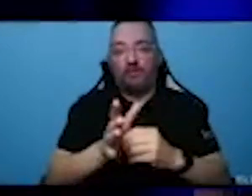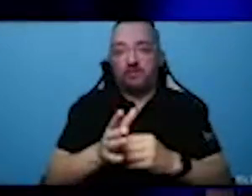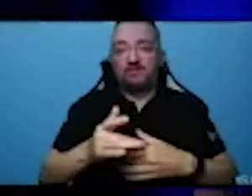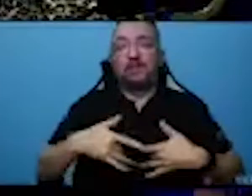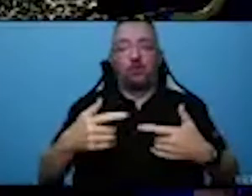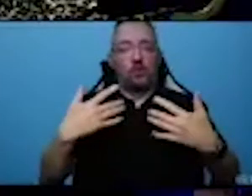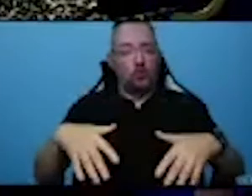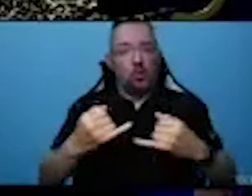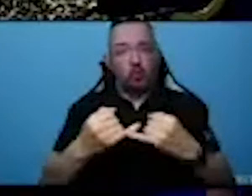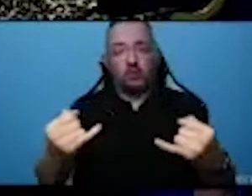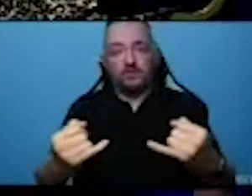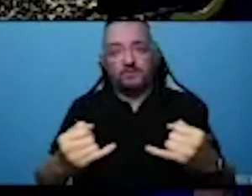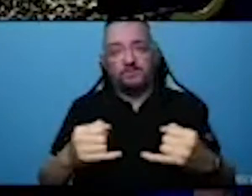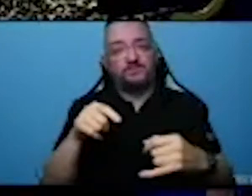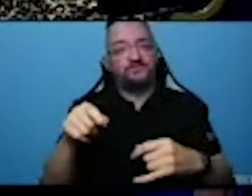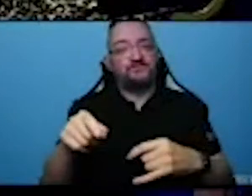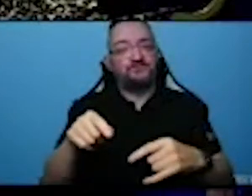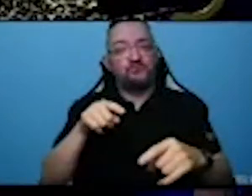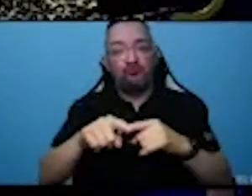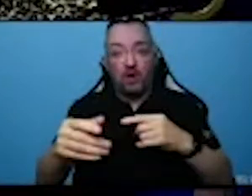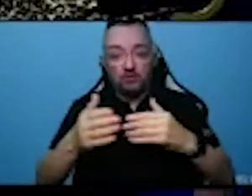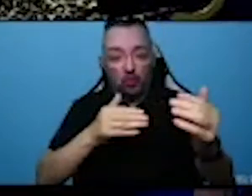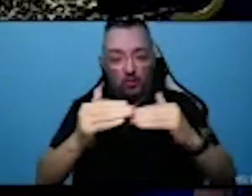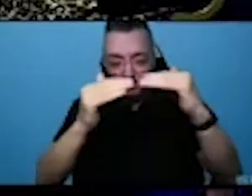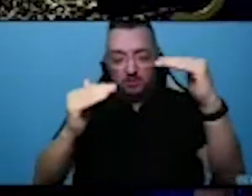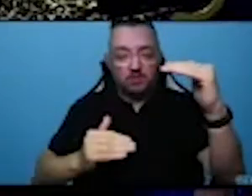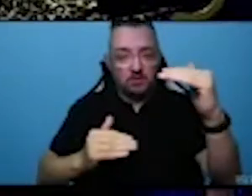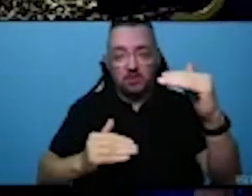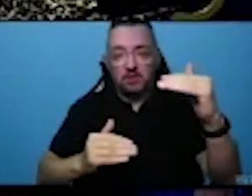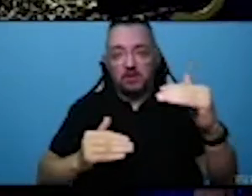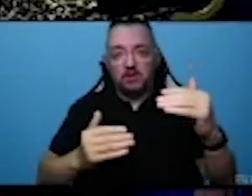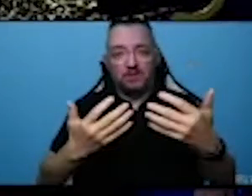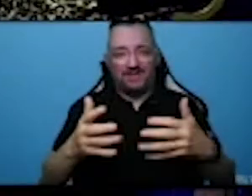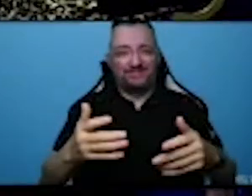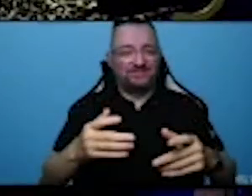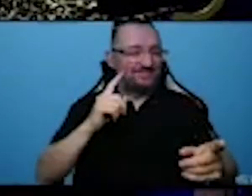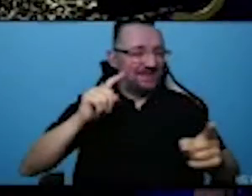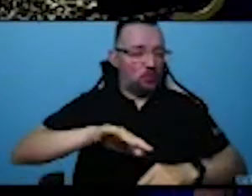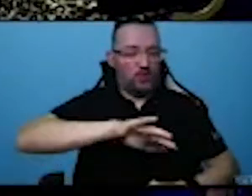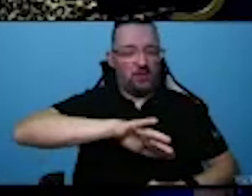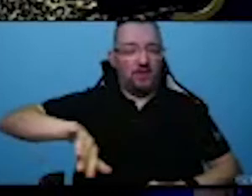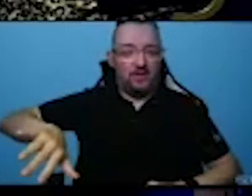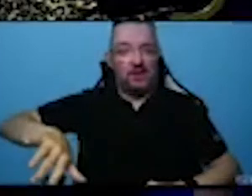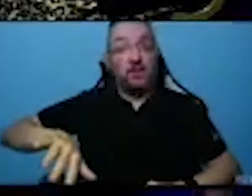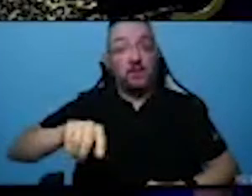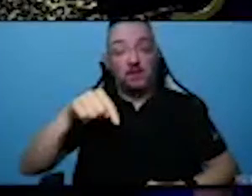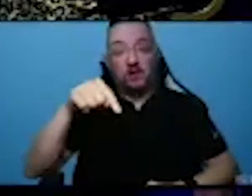and tackle some of those inequalities were sidelined during a crisis, when in actual fact they should have been stepped up during a crisis